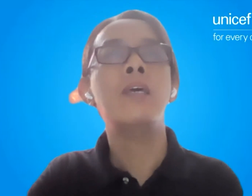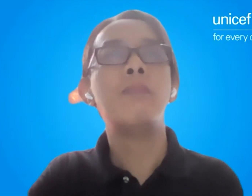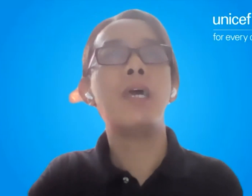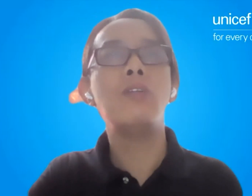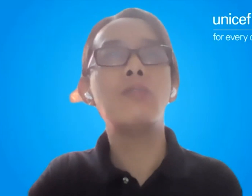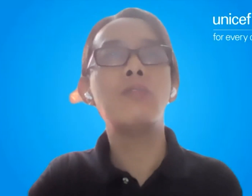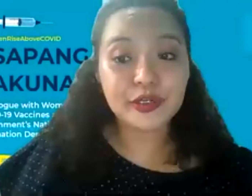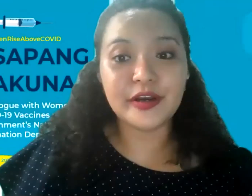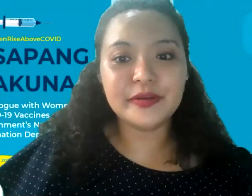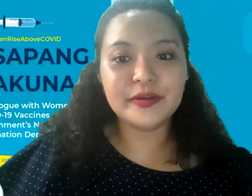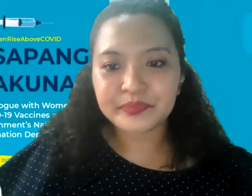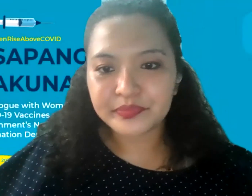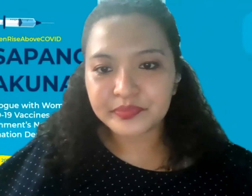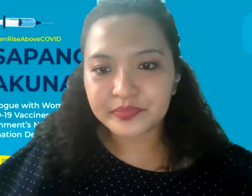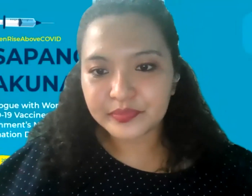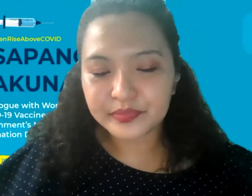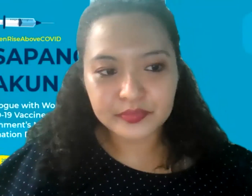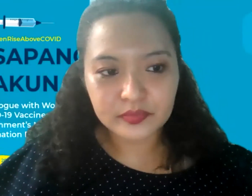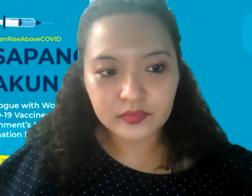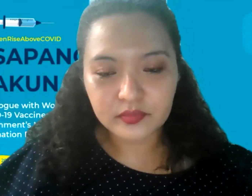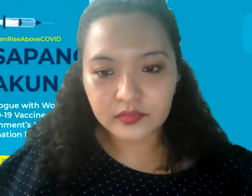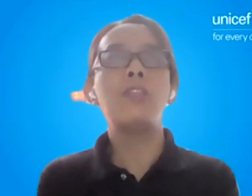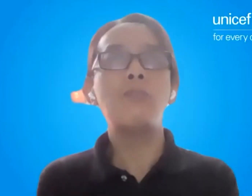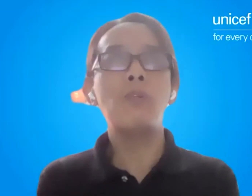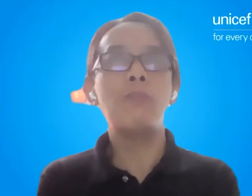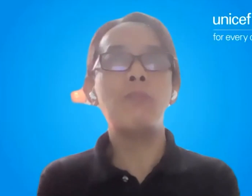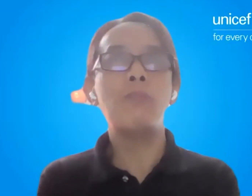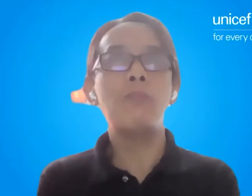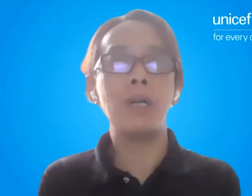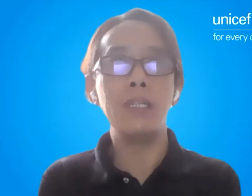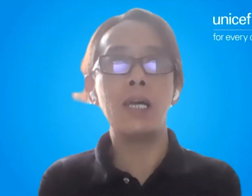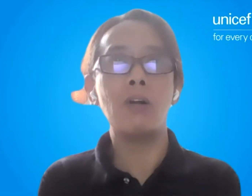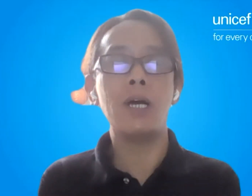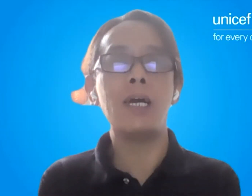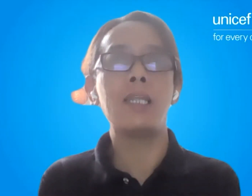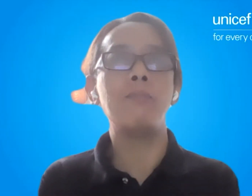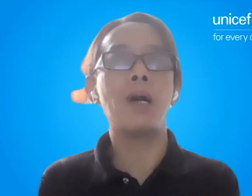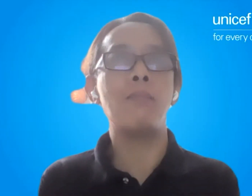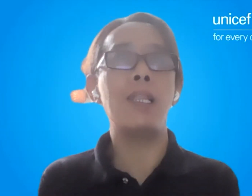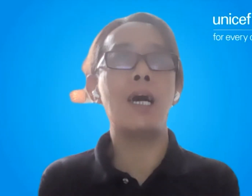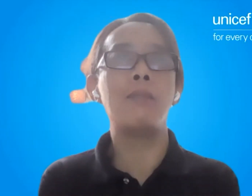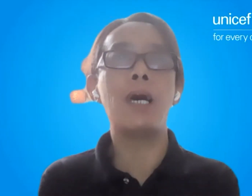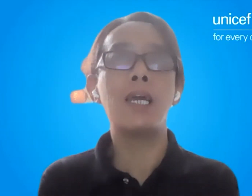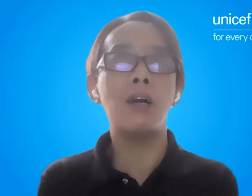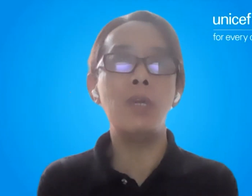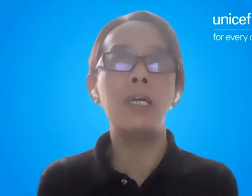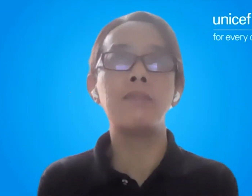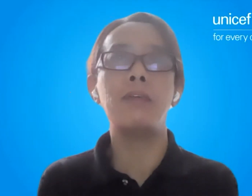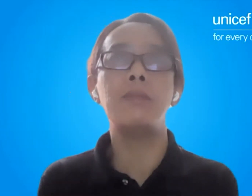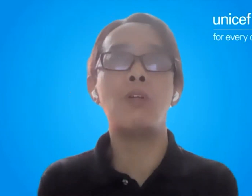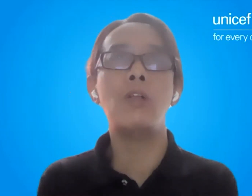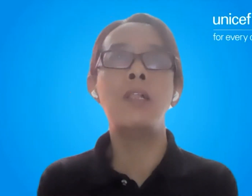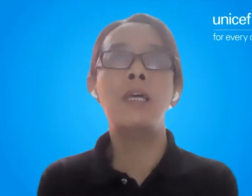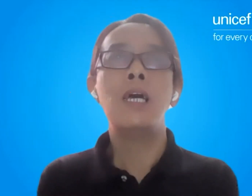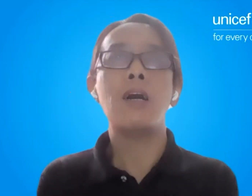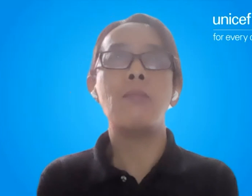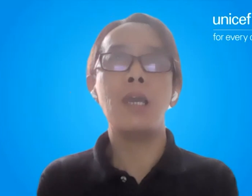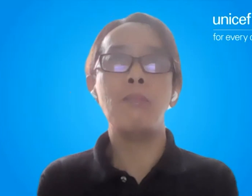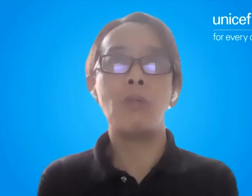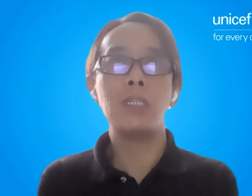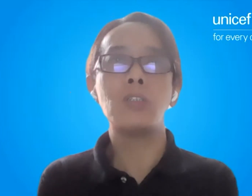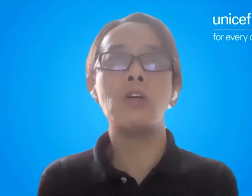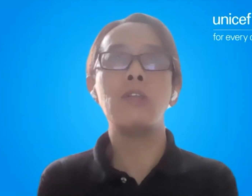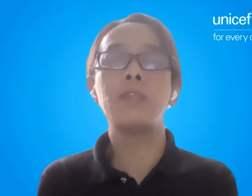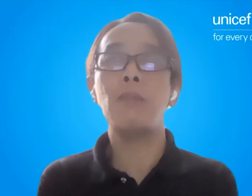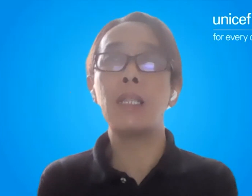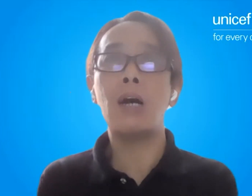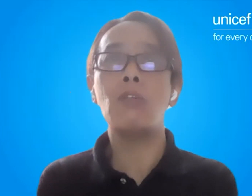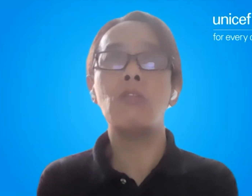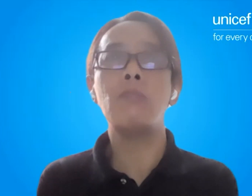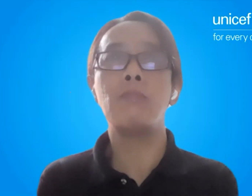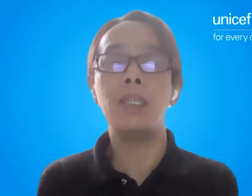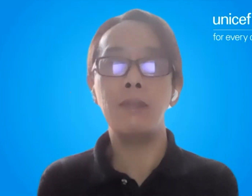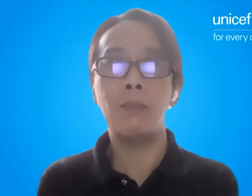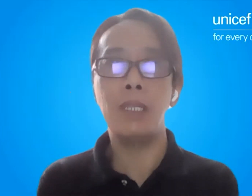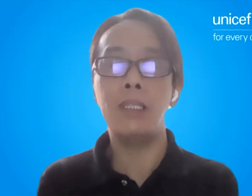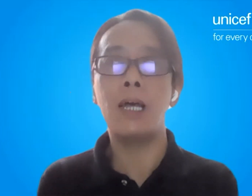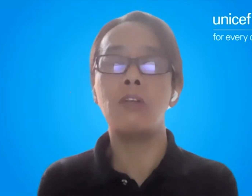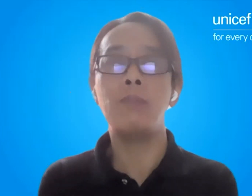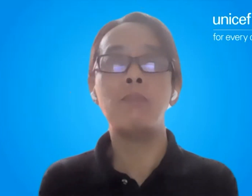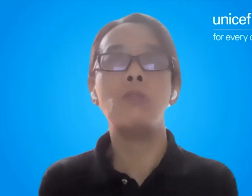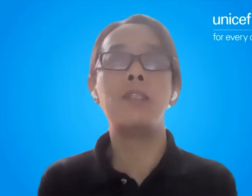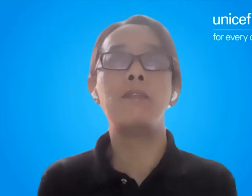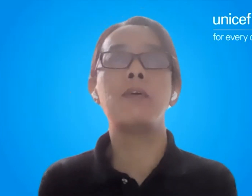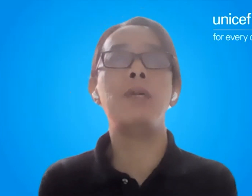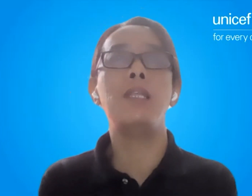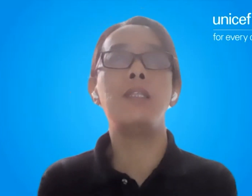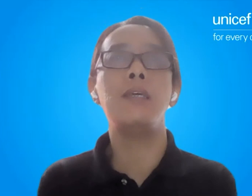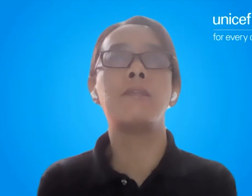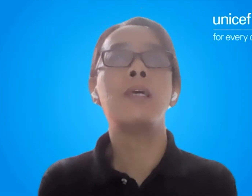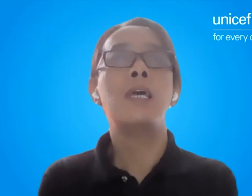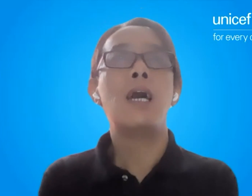Our next question: what is the system that our government is making to make the information accessible to persons or people with disabilities?